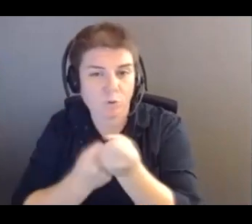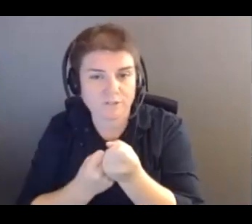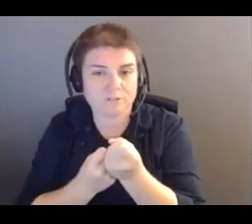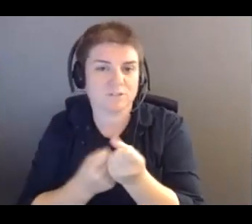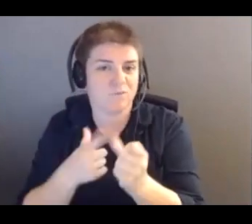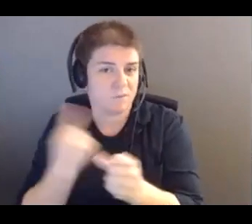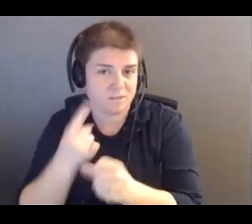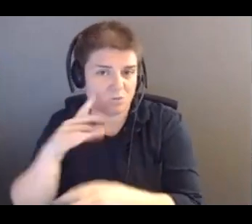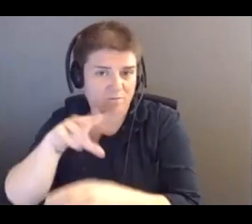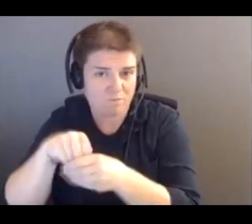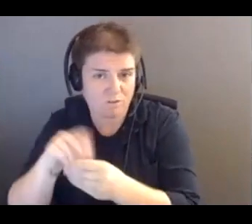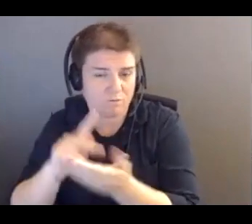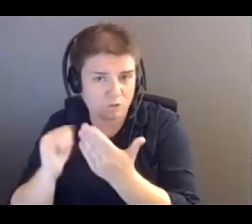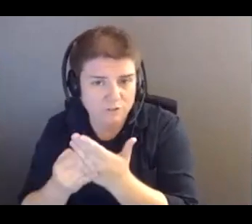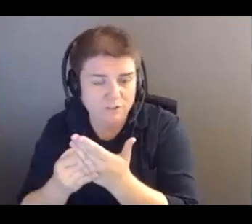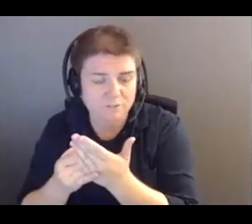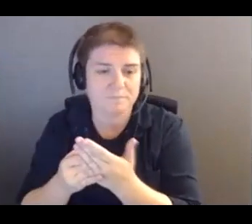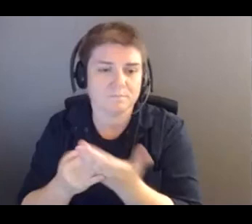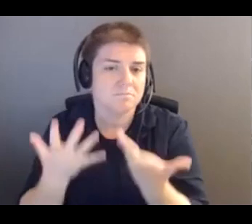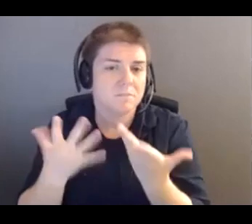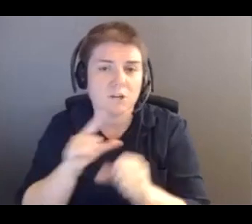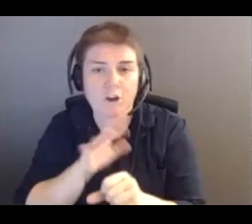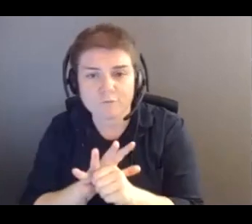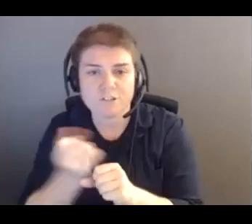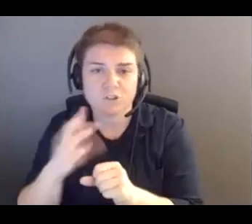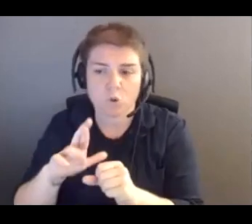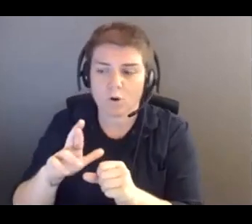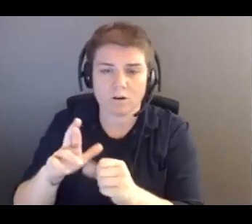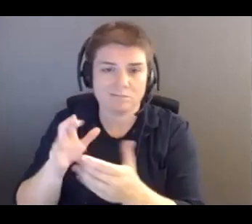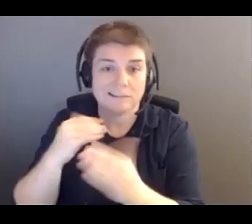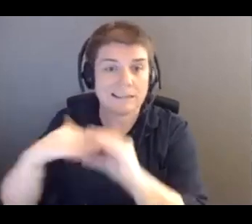in the project, confirmations or correspondence that shows a commitment or planning for the